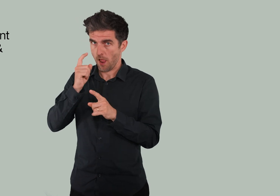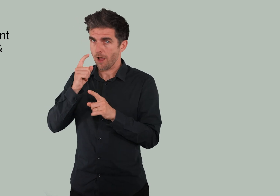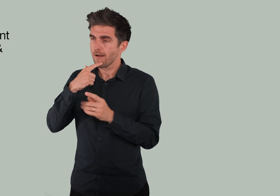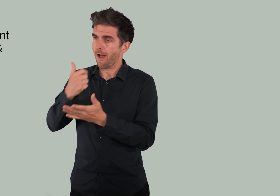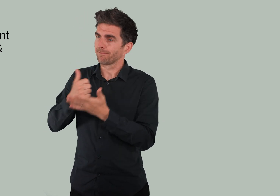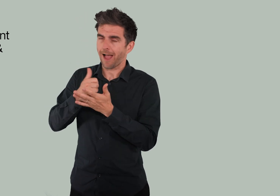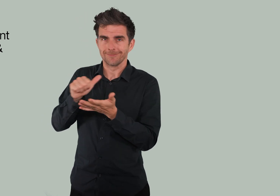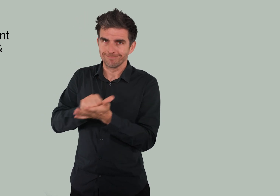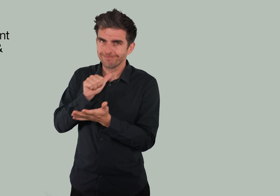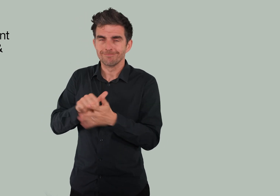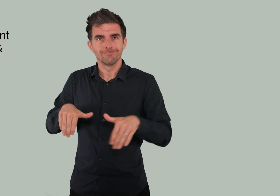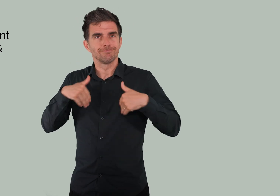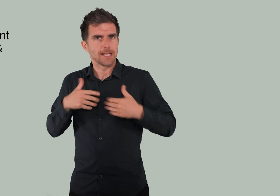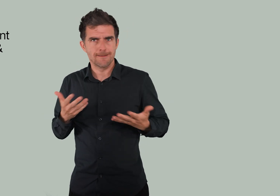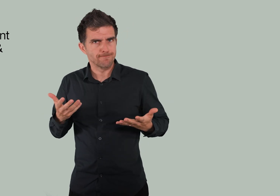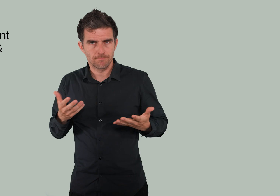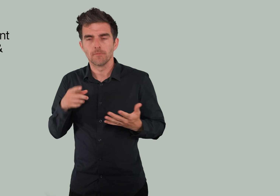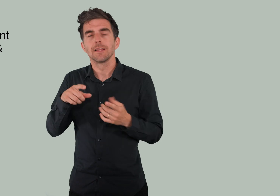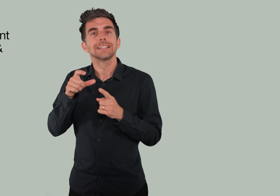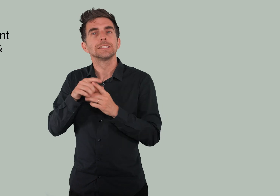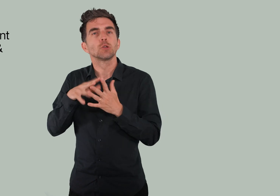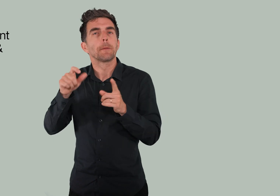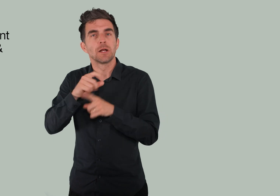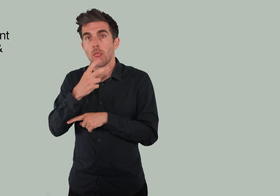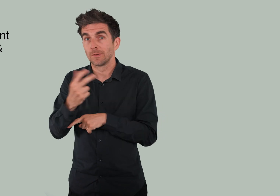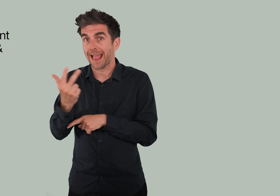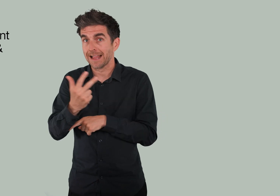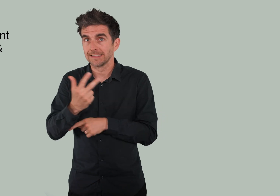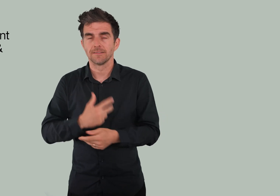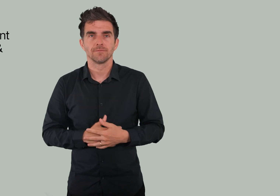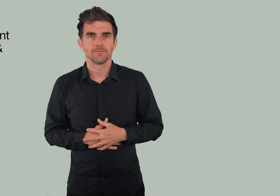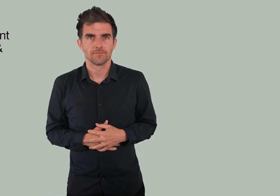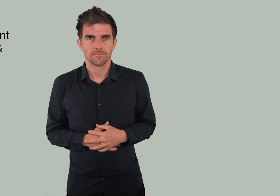will not give them mpartial advice (DWP, 2018).